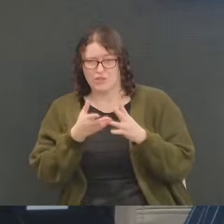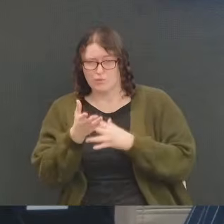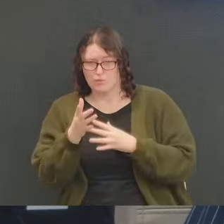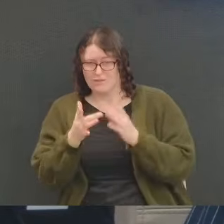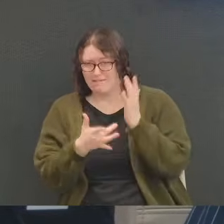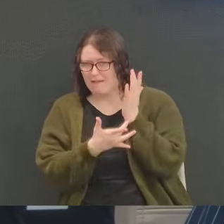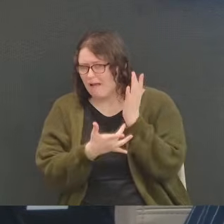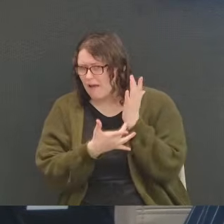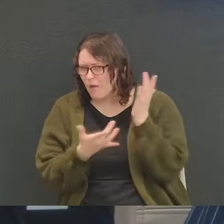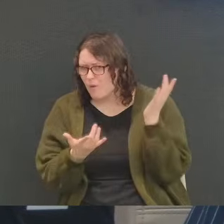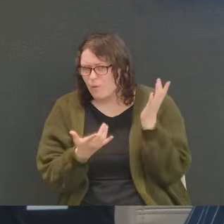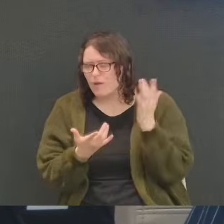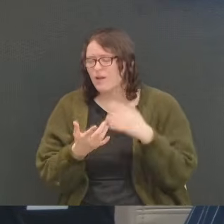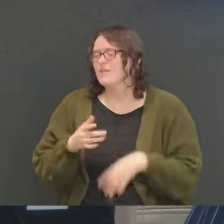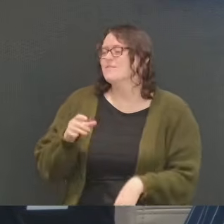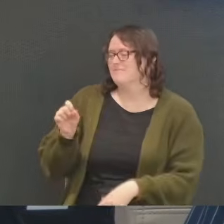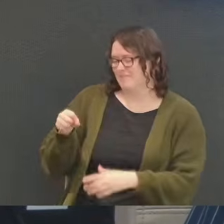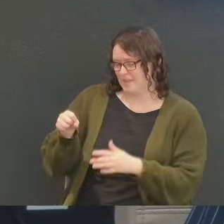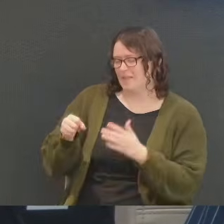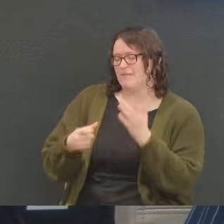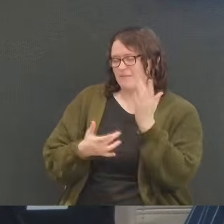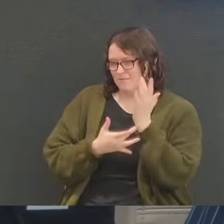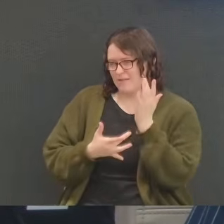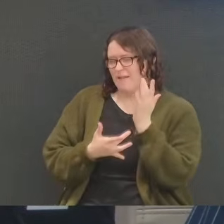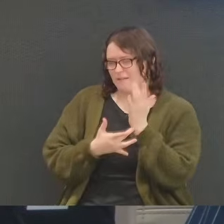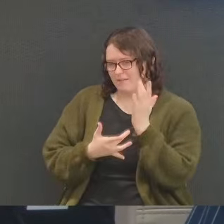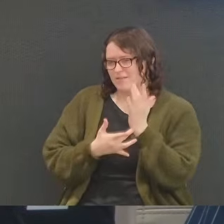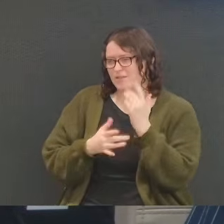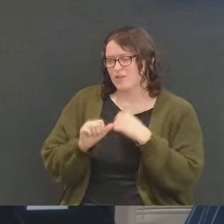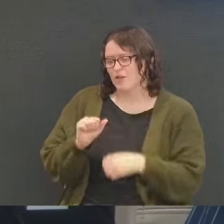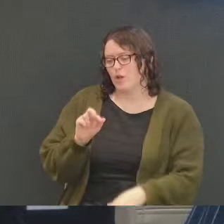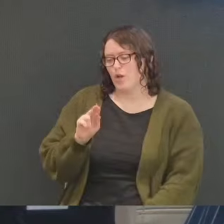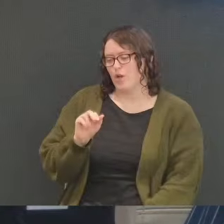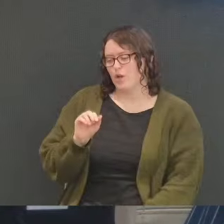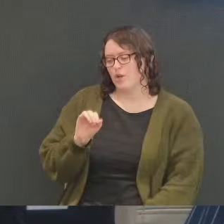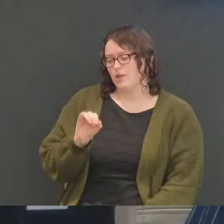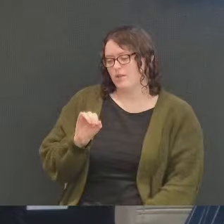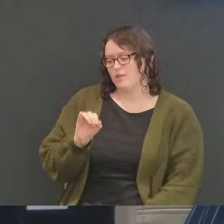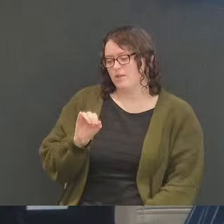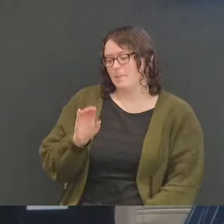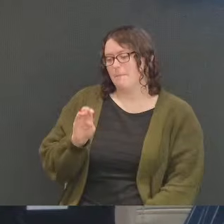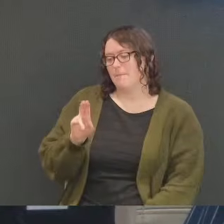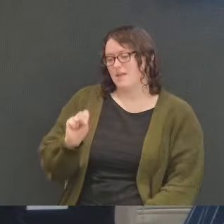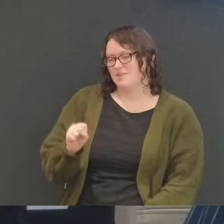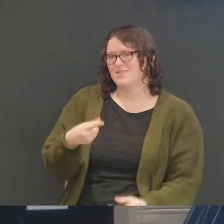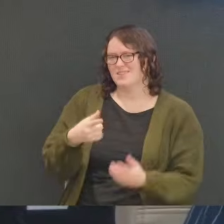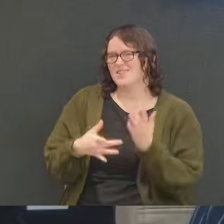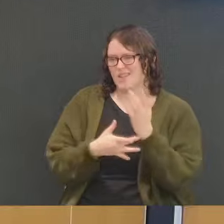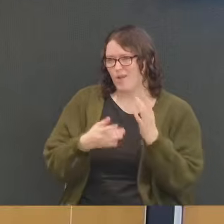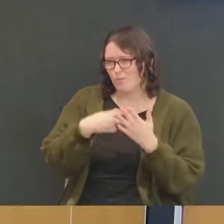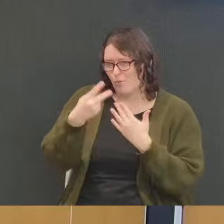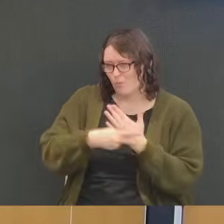It is the it is the techn the Archibus is the is the technology program. So I don't know Holly do